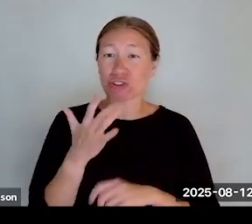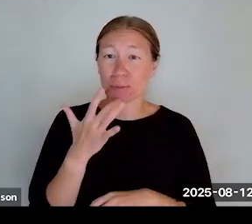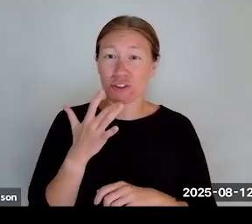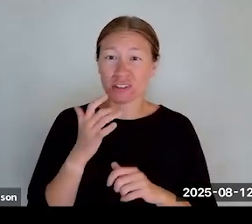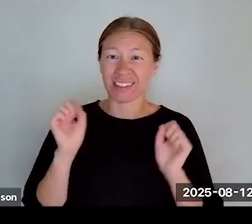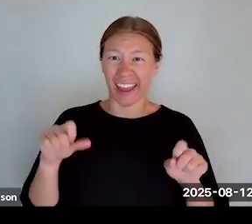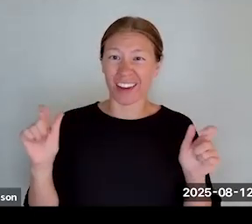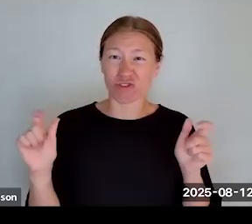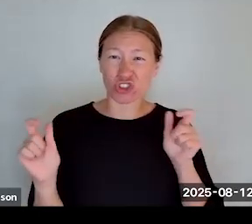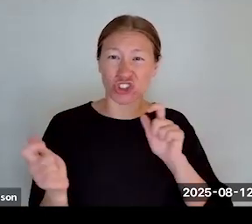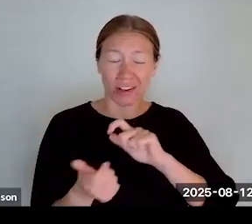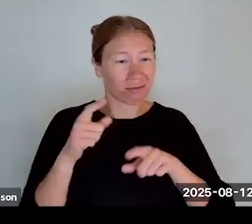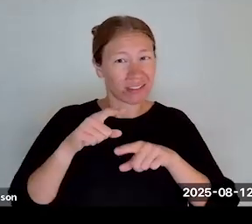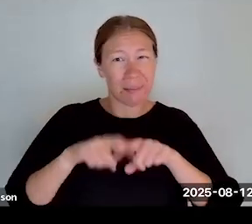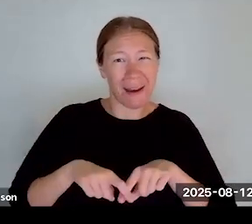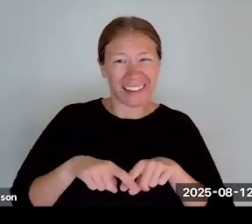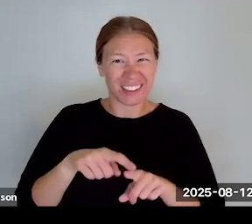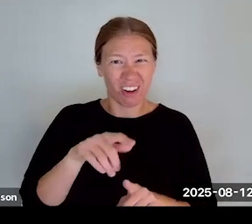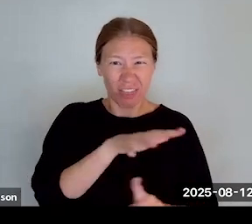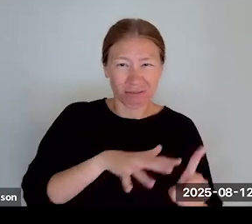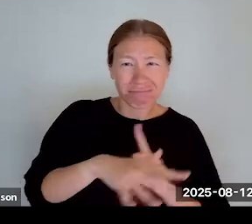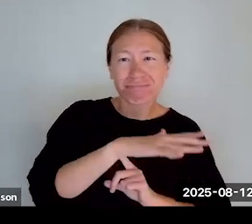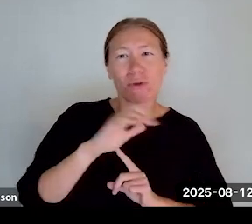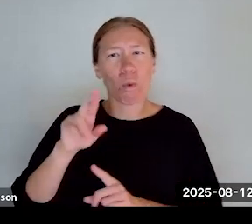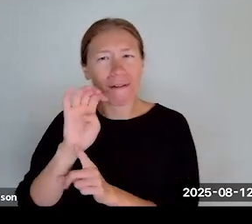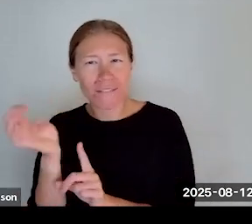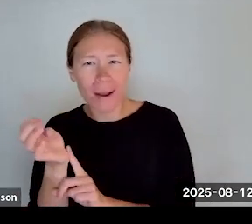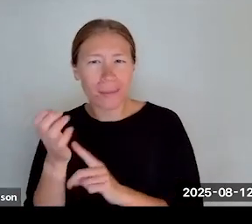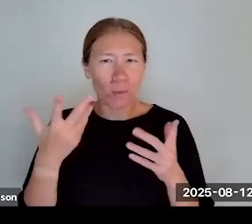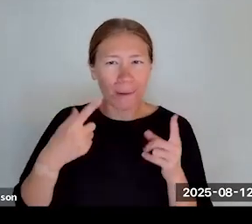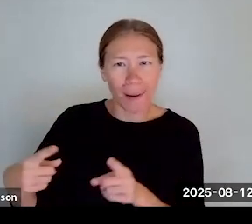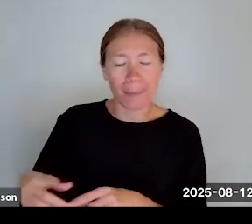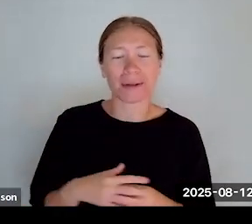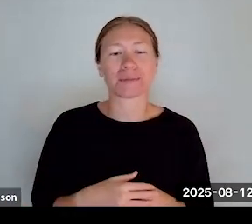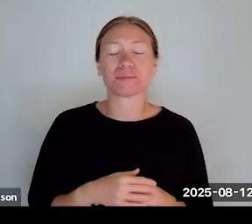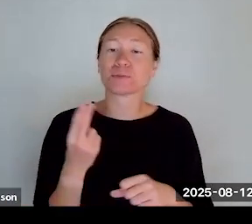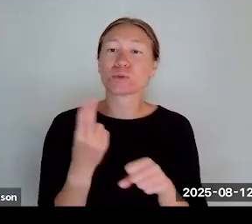depending on the context or even the environment. Use clear language.